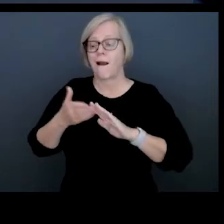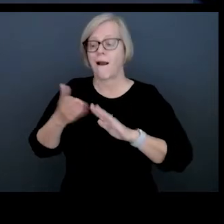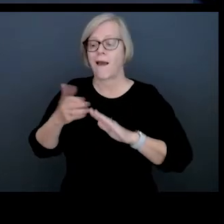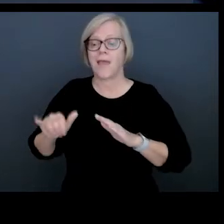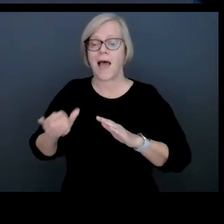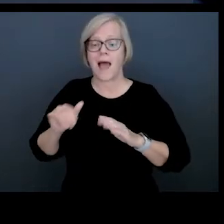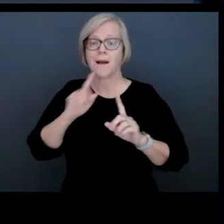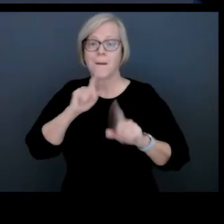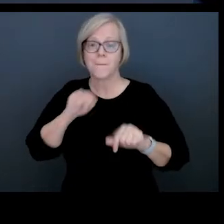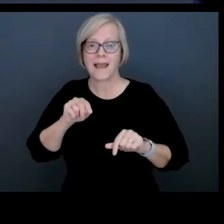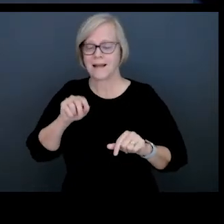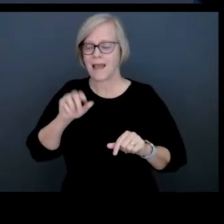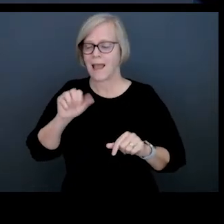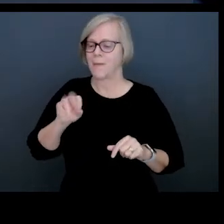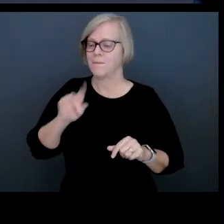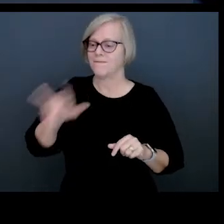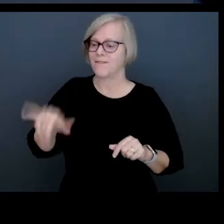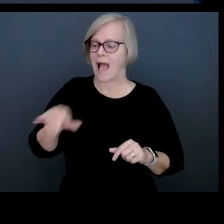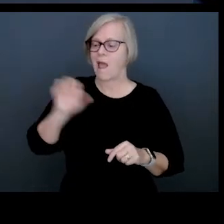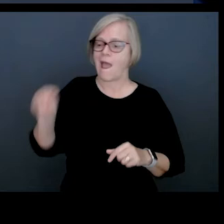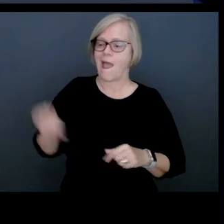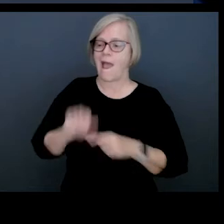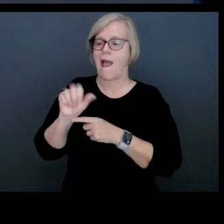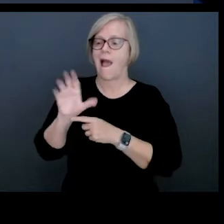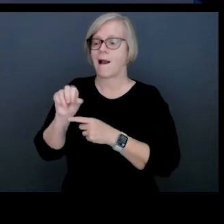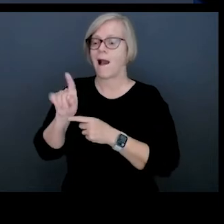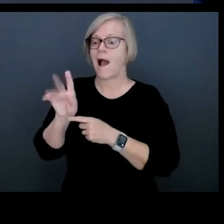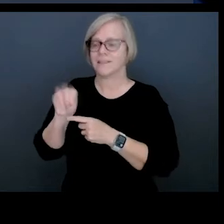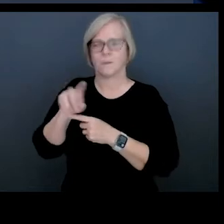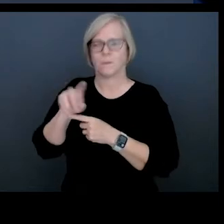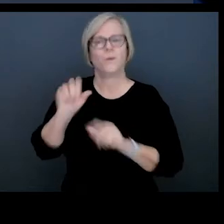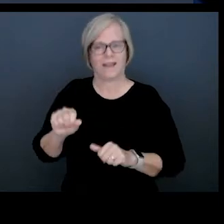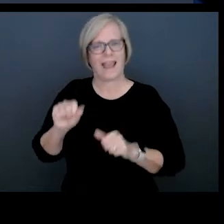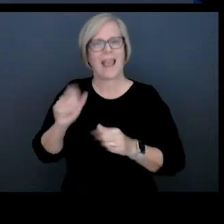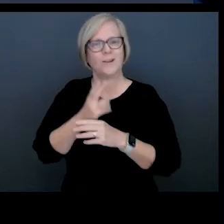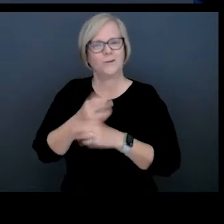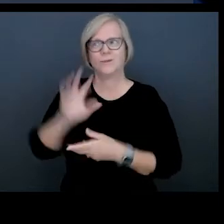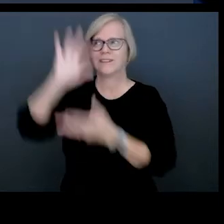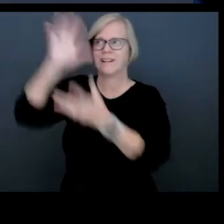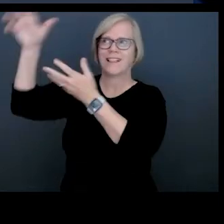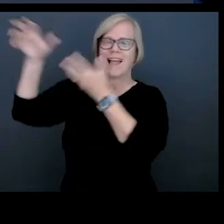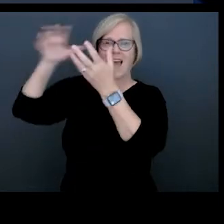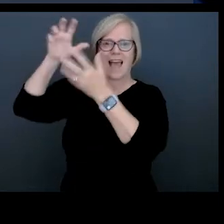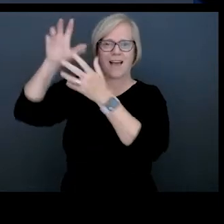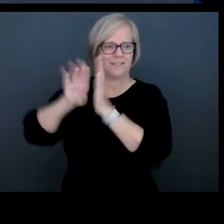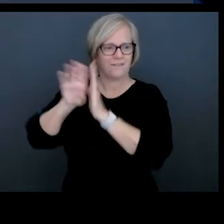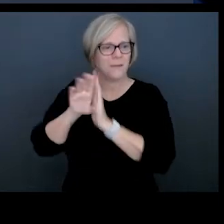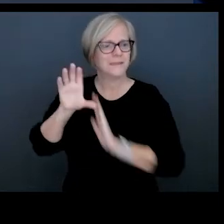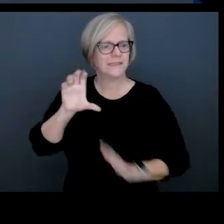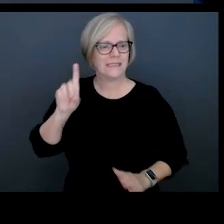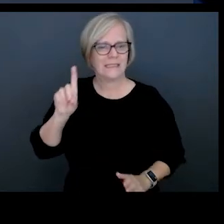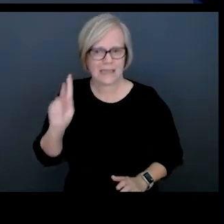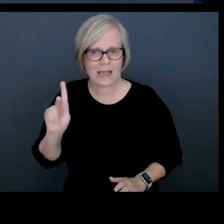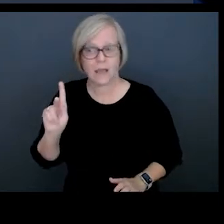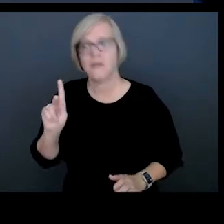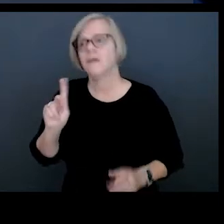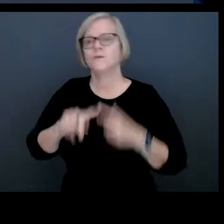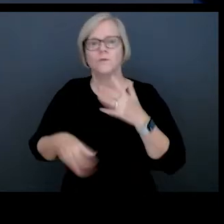you're now empowered to use the Cloud Development Kit, the CDK, to add in any of those additional resources that I want,